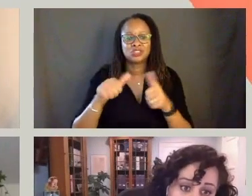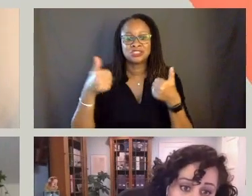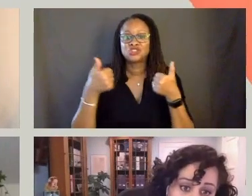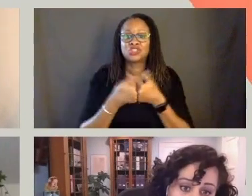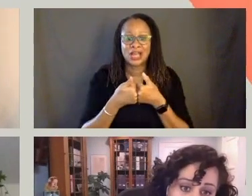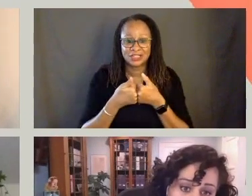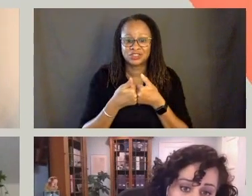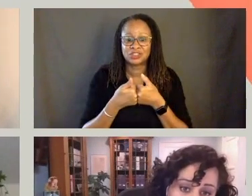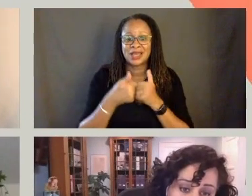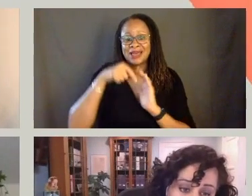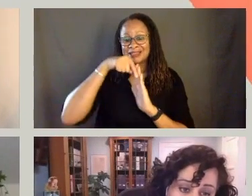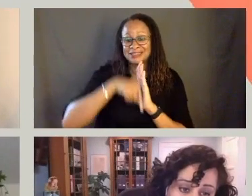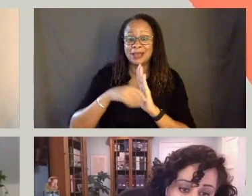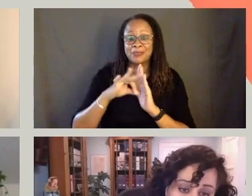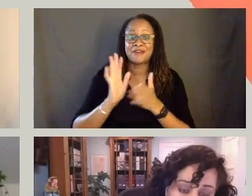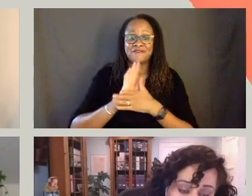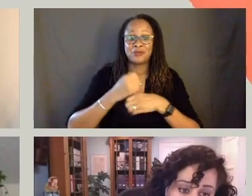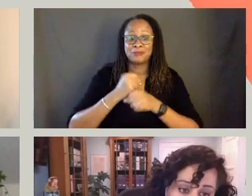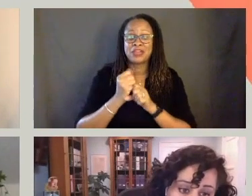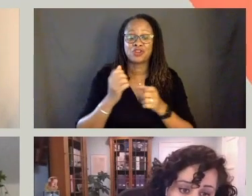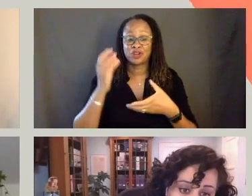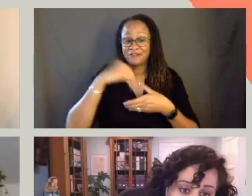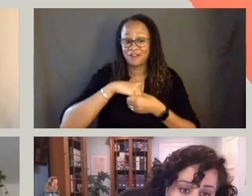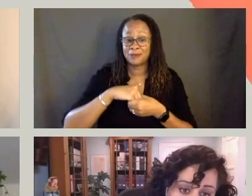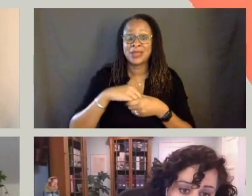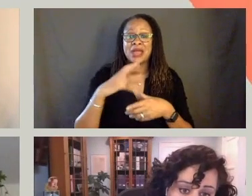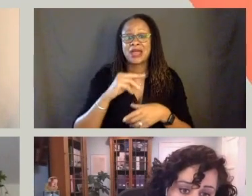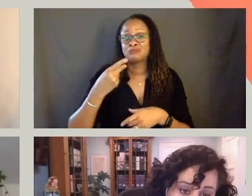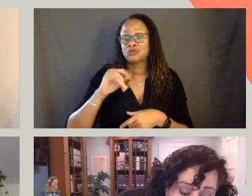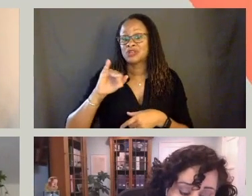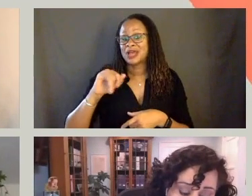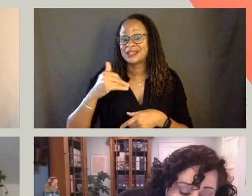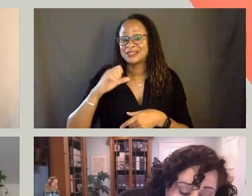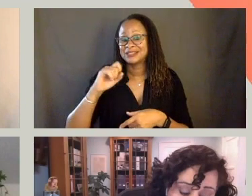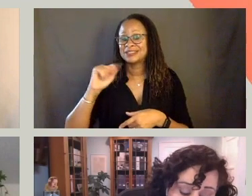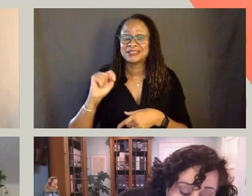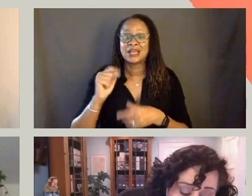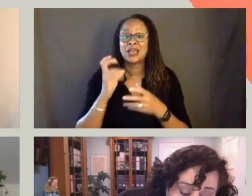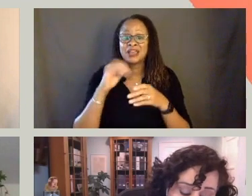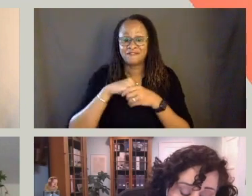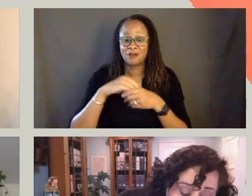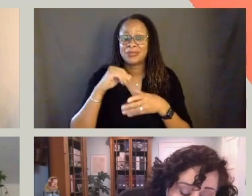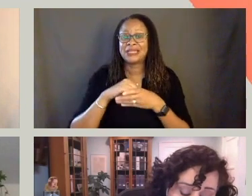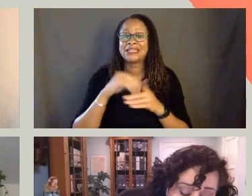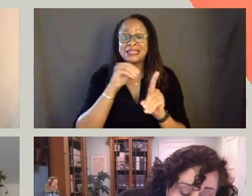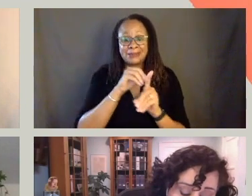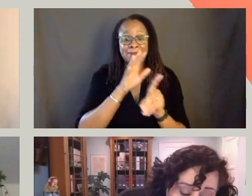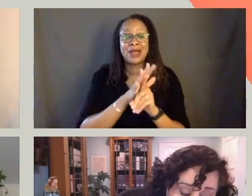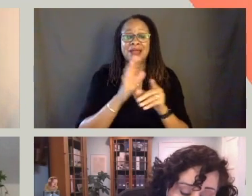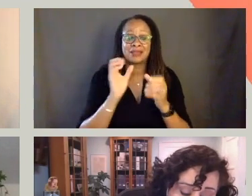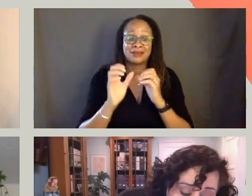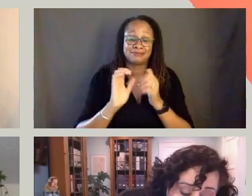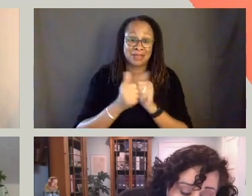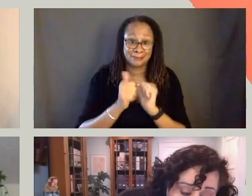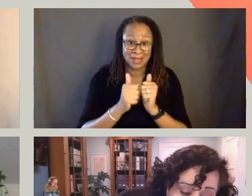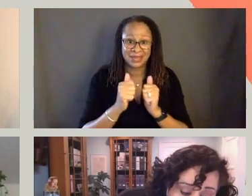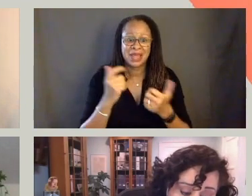and the depth of filmmaker involvement and protagonist involvement in the impact campaigns and what that has been as they rolled out